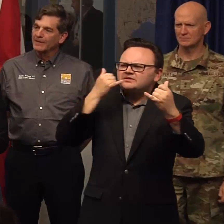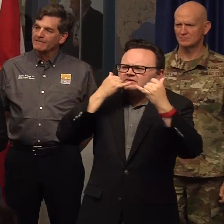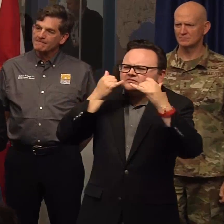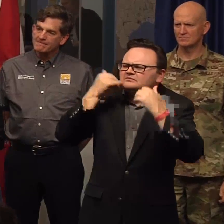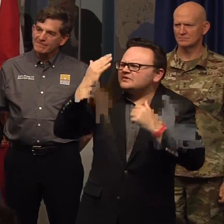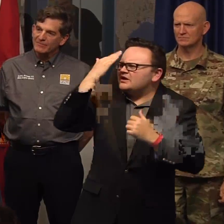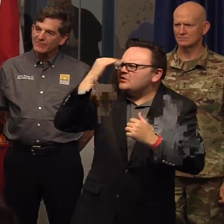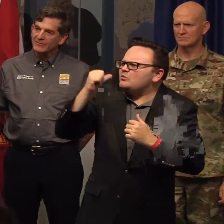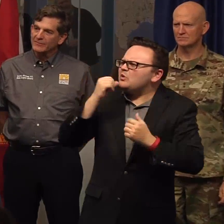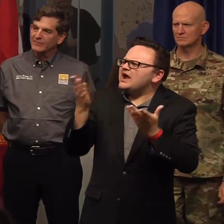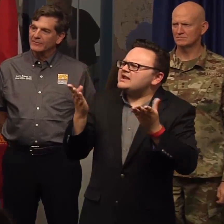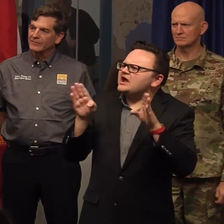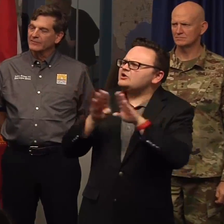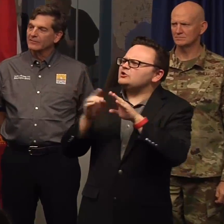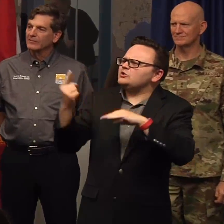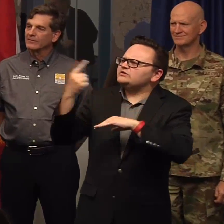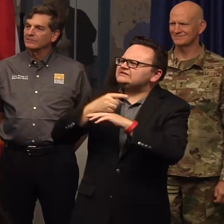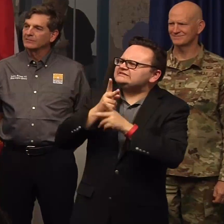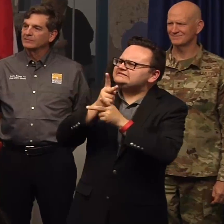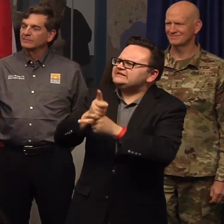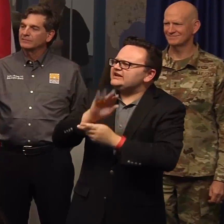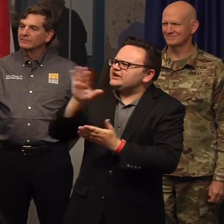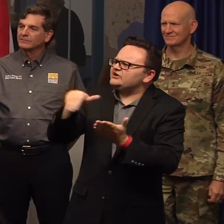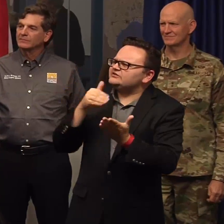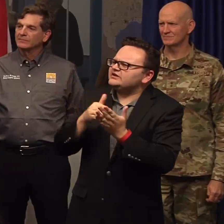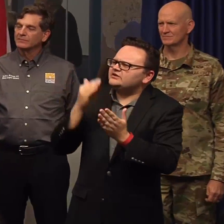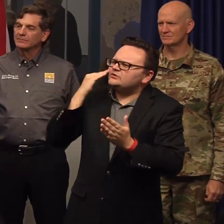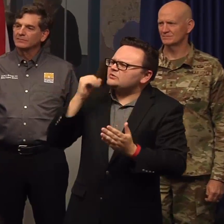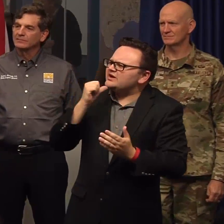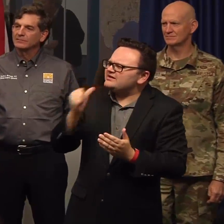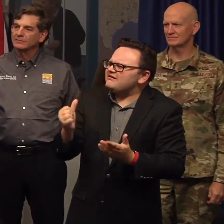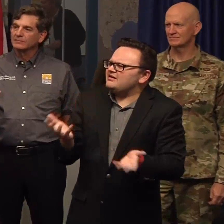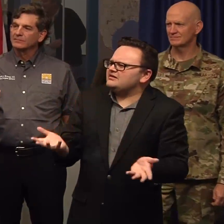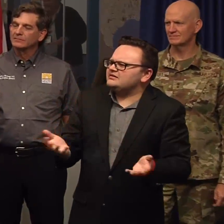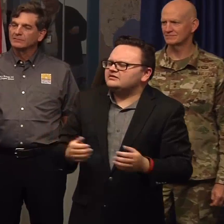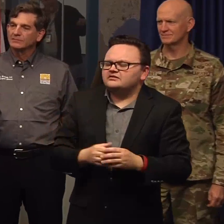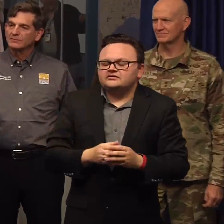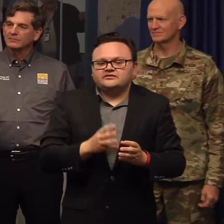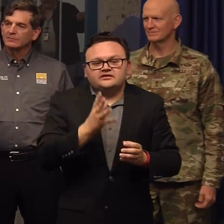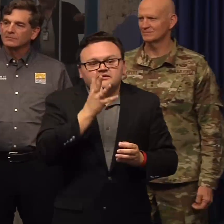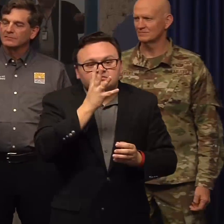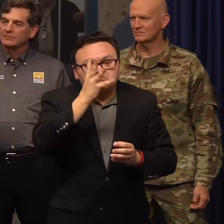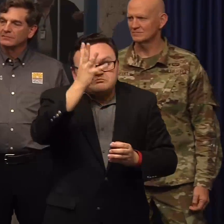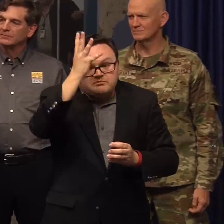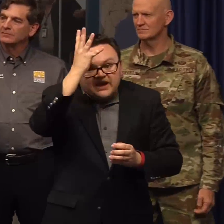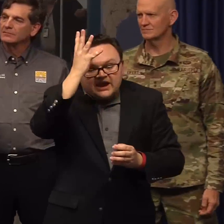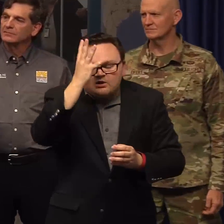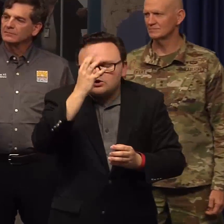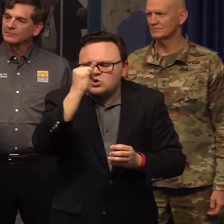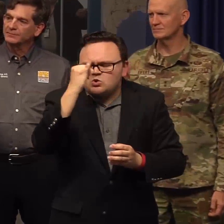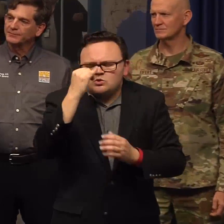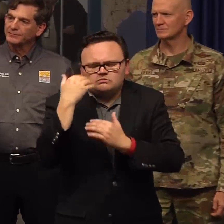BECAUSE OF FEDERAL PRIVACY WE CANNOT RELEASE THE NAME OF A FACILITY BUT WE CAN SHARE BY COUNTING THE NUMBER OF FACILITIES AND WE WILL PUTTHAT OUT . WE HAD A LOT OF GOALS AND